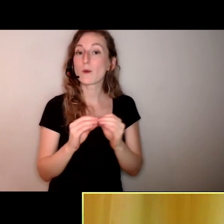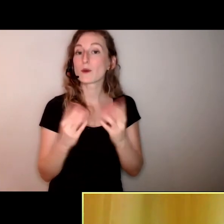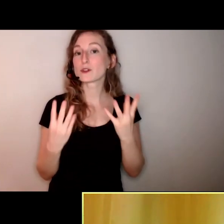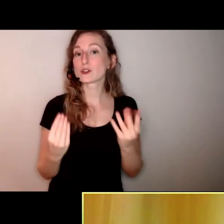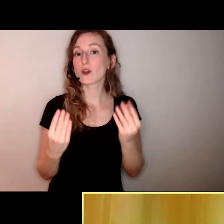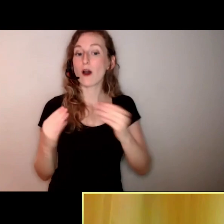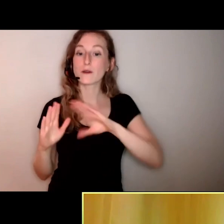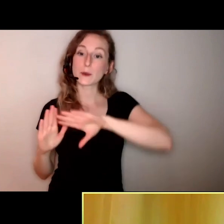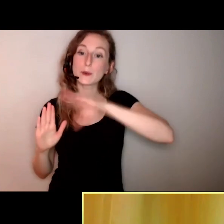so far?